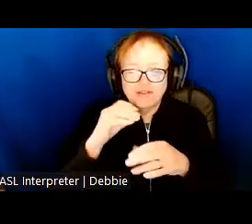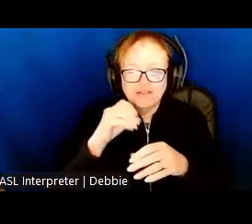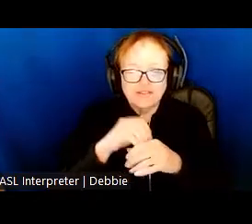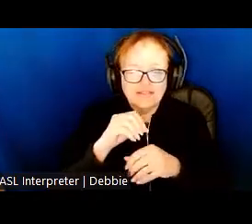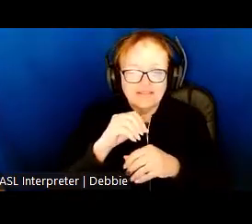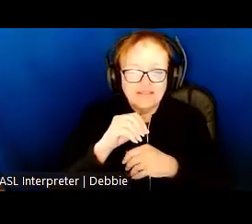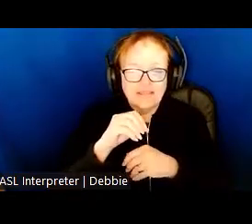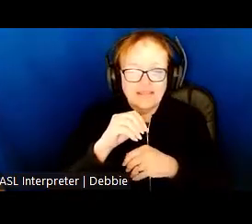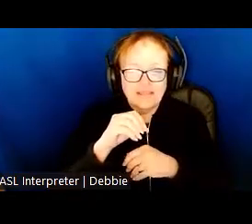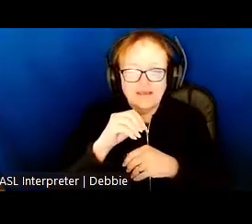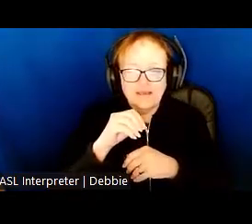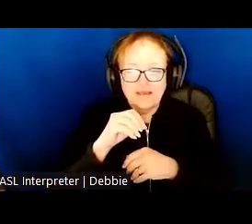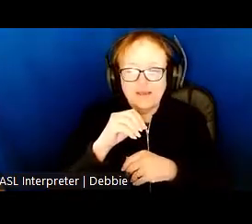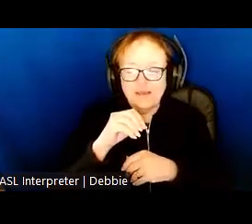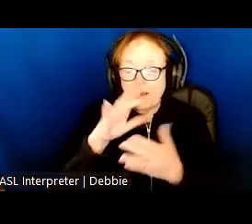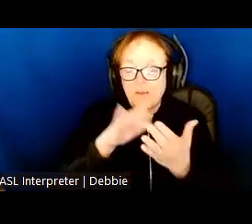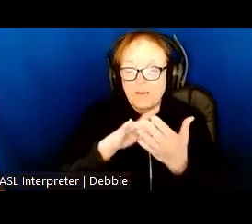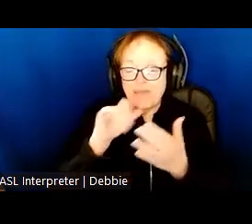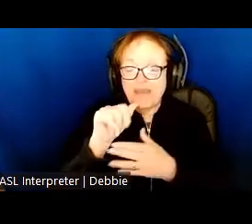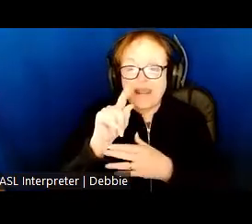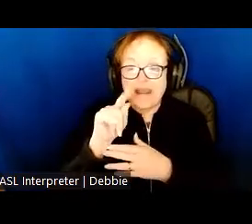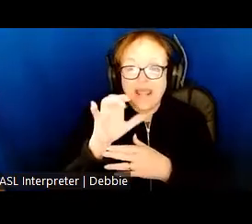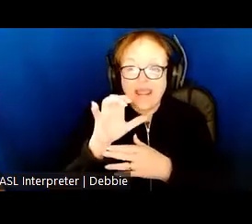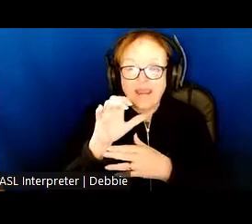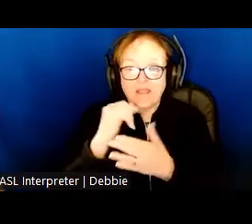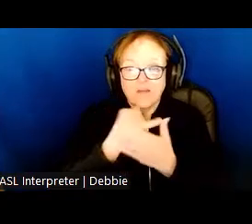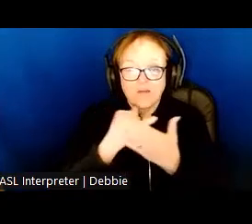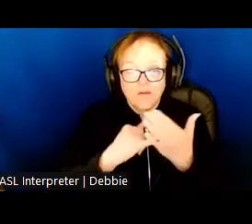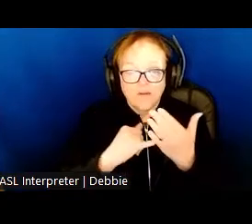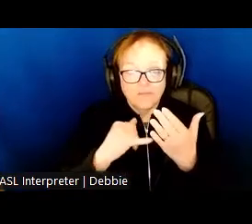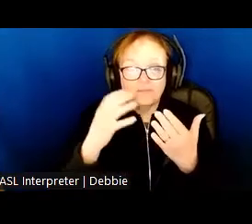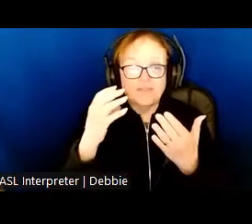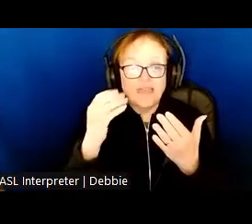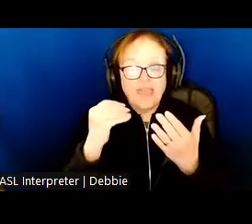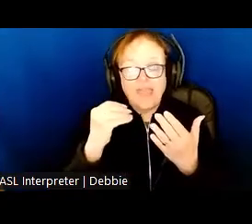super partners on this Fellowship program, and we really commend their dedication and